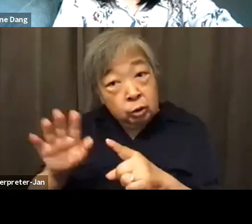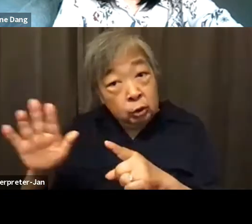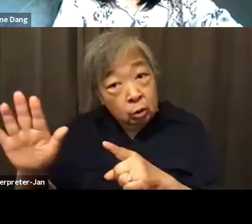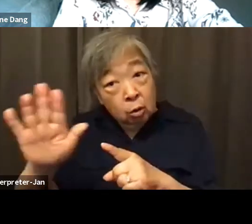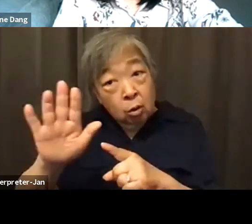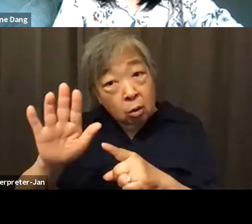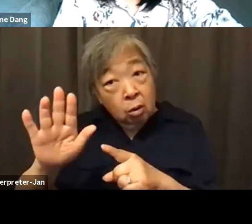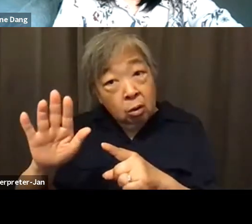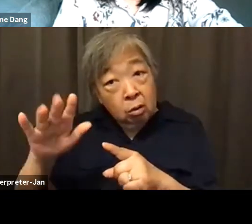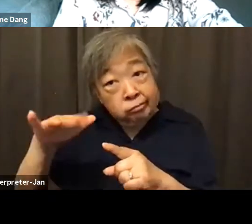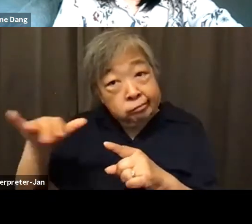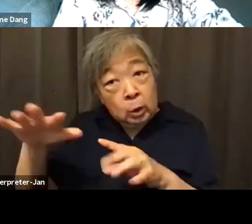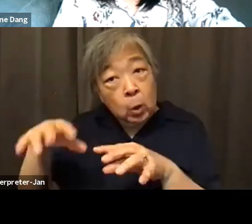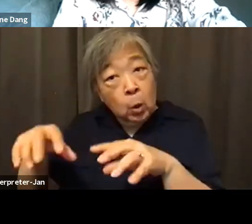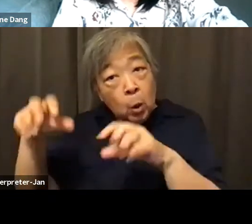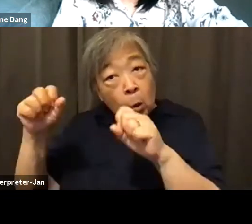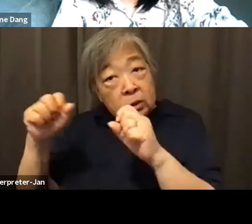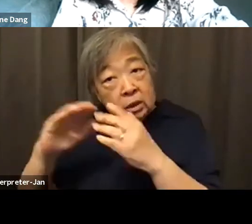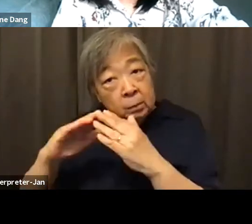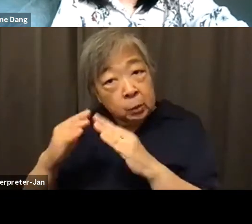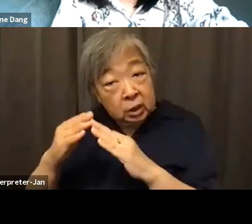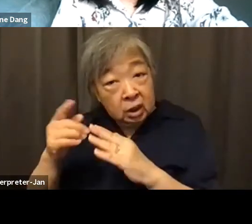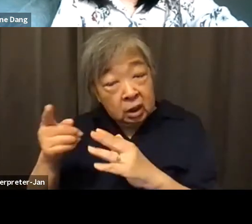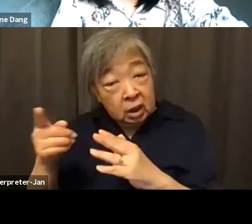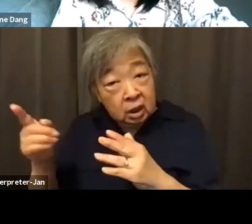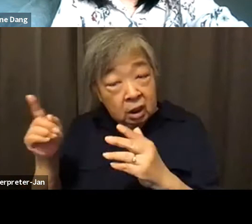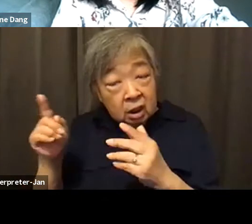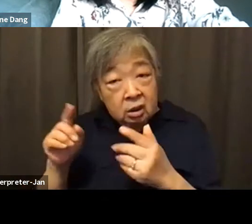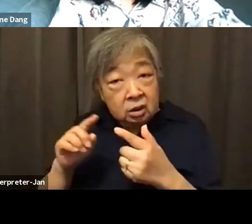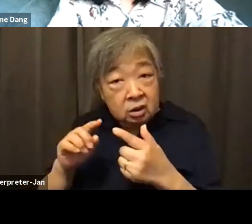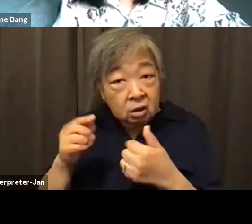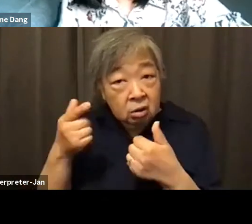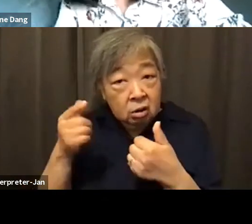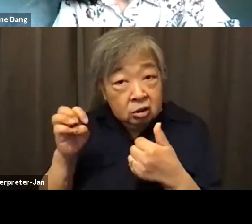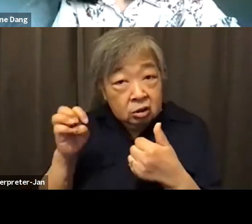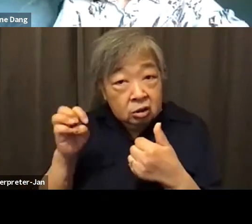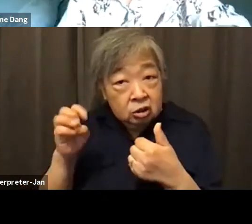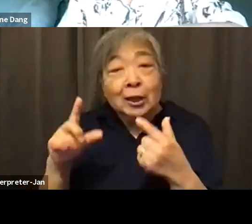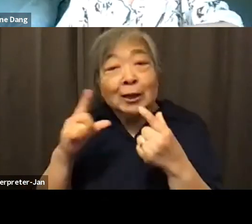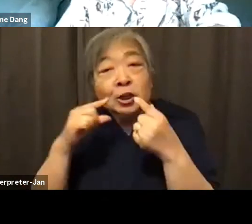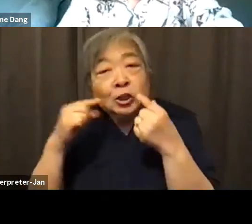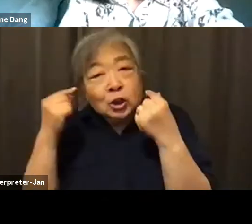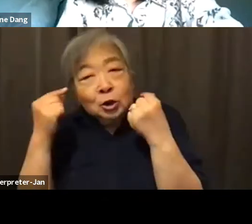And then also, just if anyone wanted to share Geraldine just mentioned how being abroad